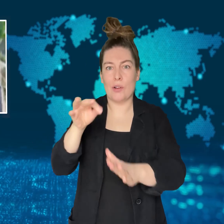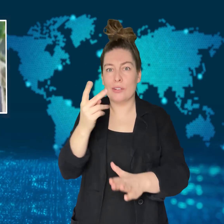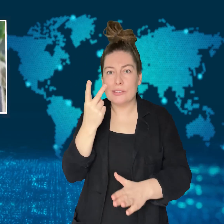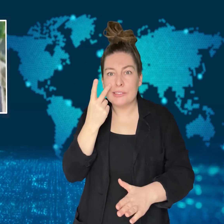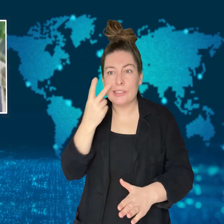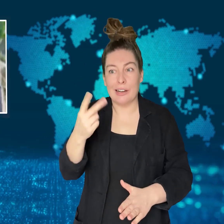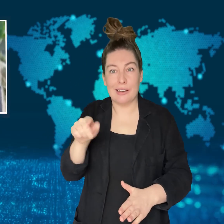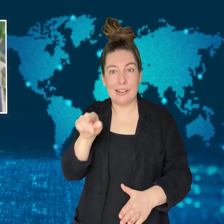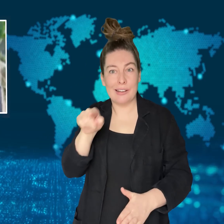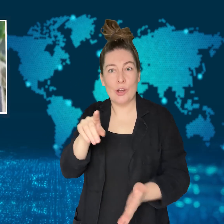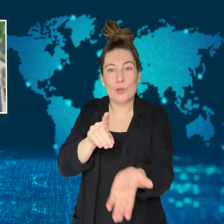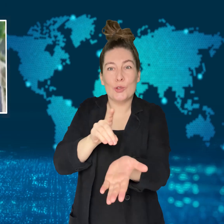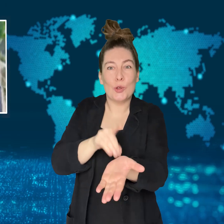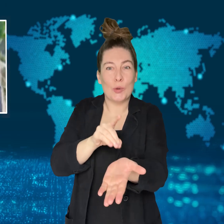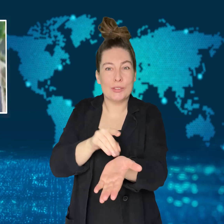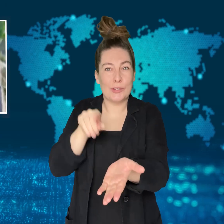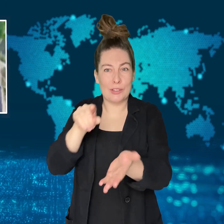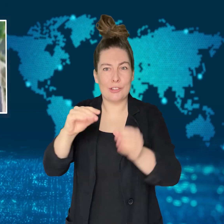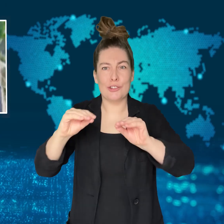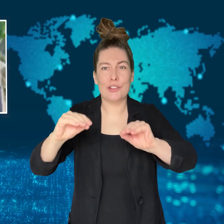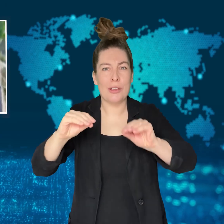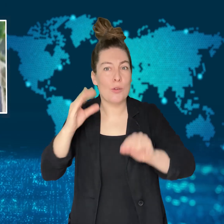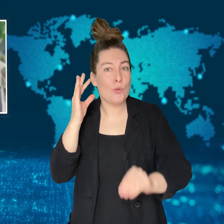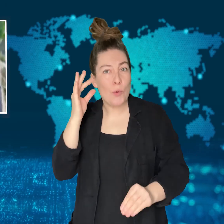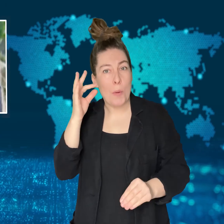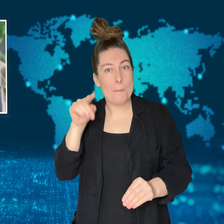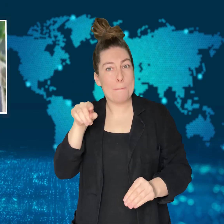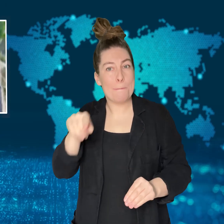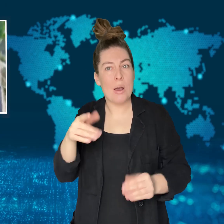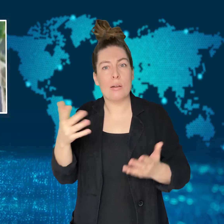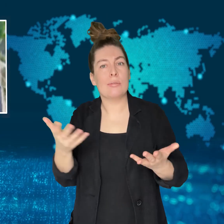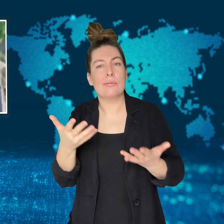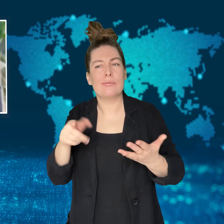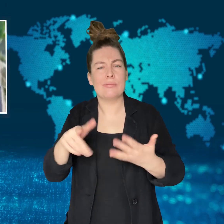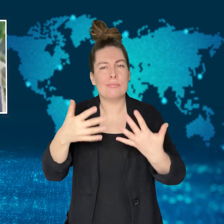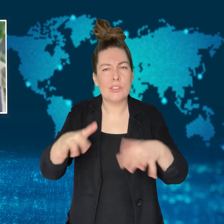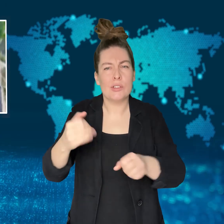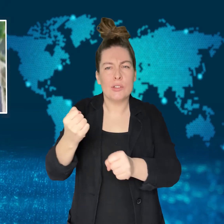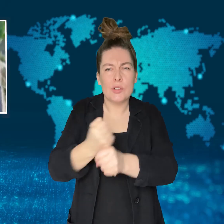the hospital when he was drunk.